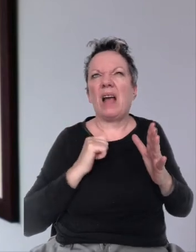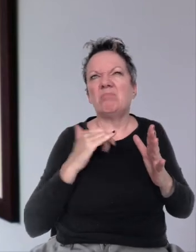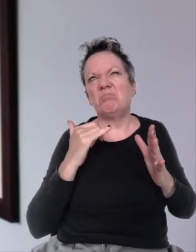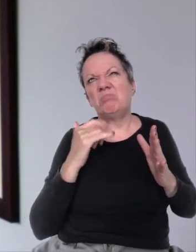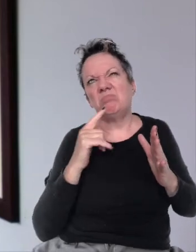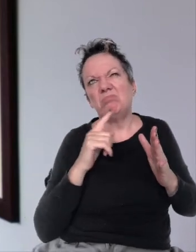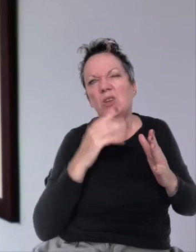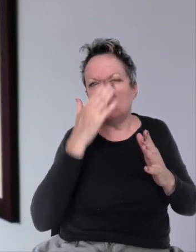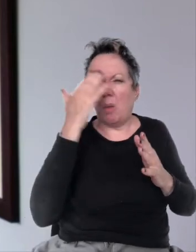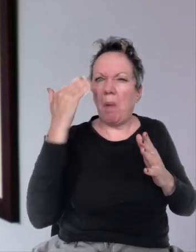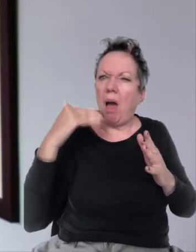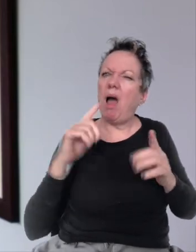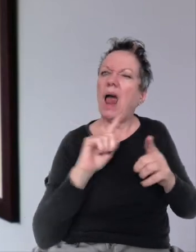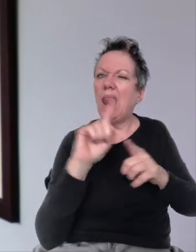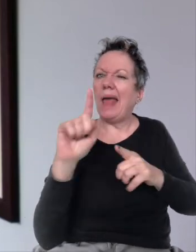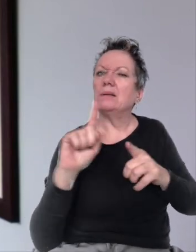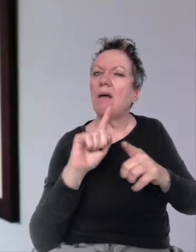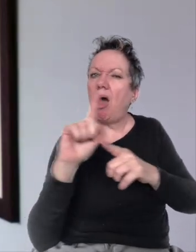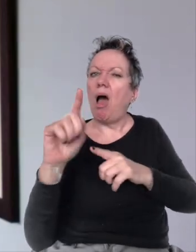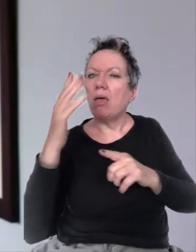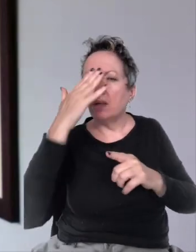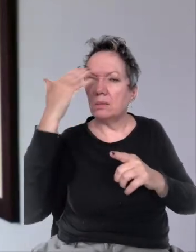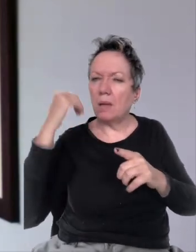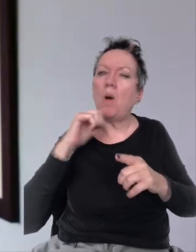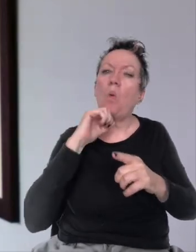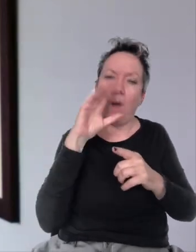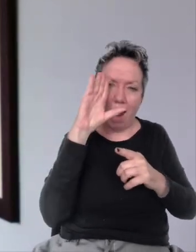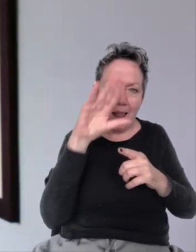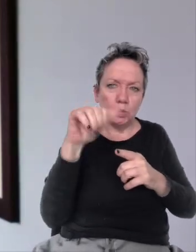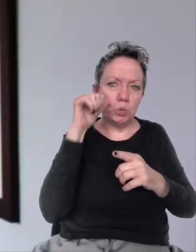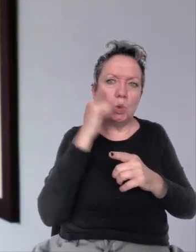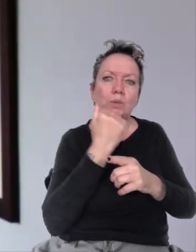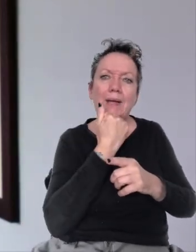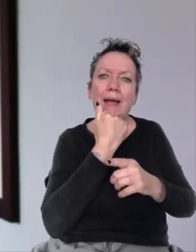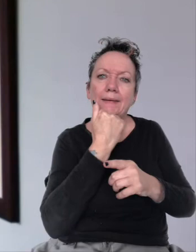So, um, we'll keep you posted with dates. And the themes that have really come out.